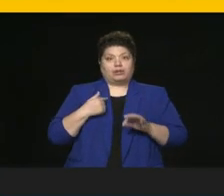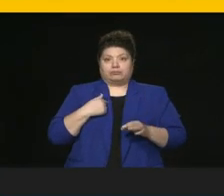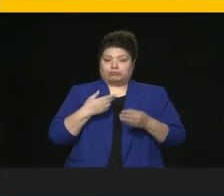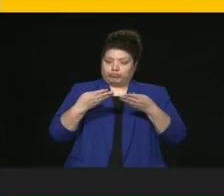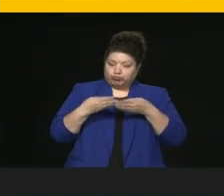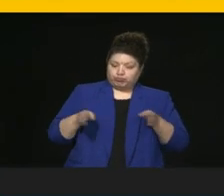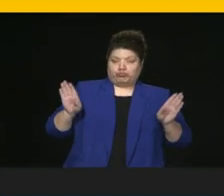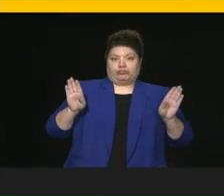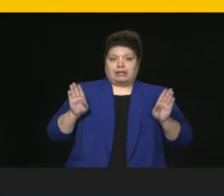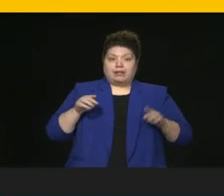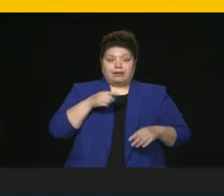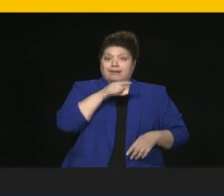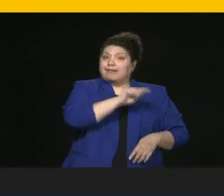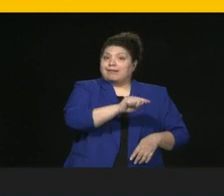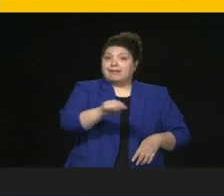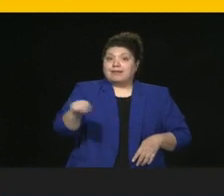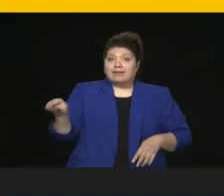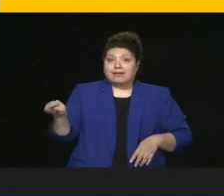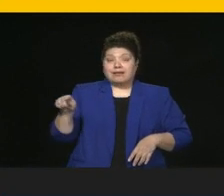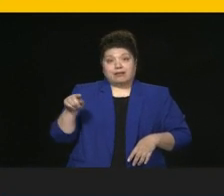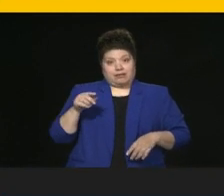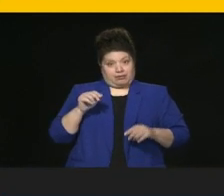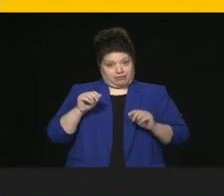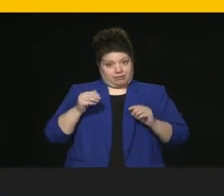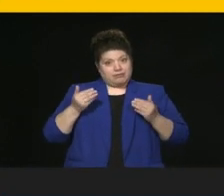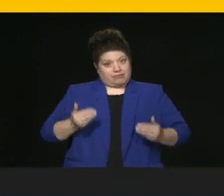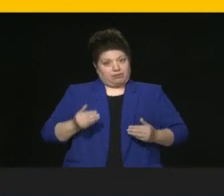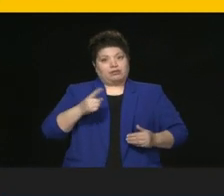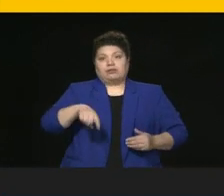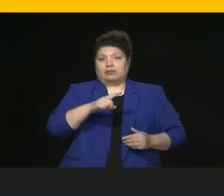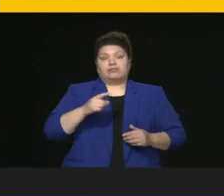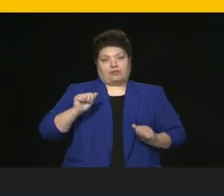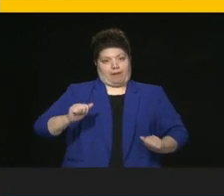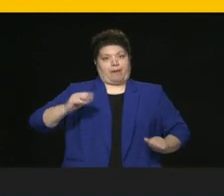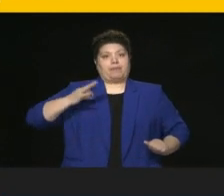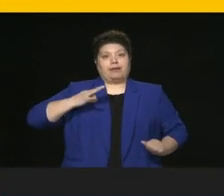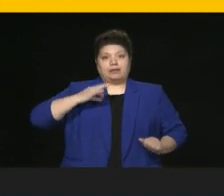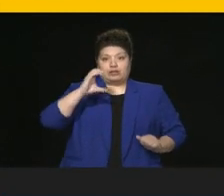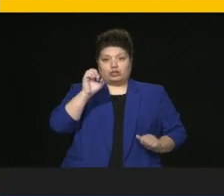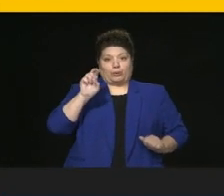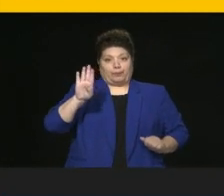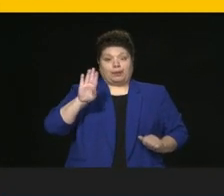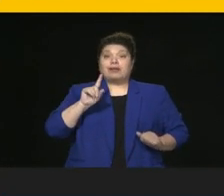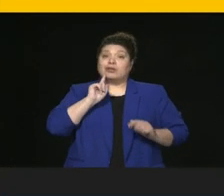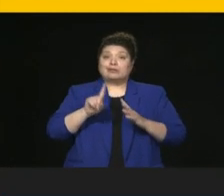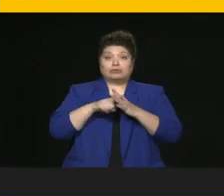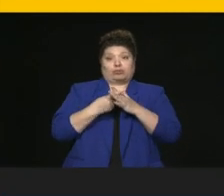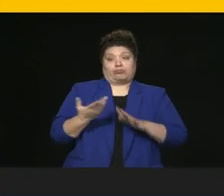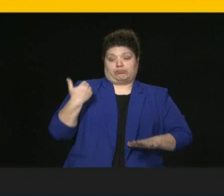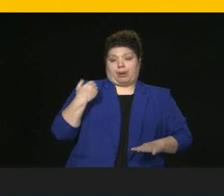ALL OF THESE INDIVIDUALS I JUST LISTED, ALL OF THESE GROUPS WILL